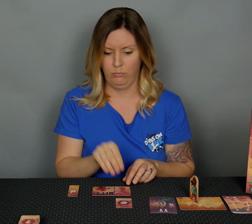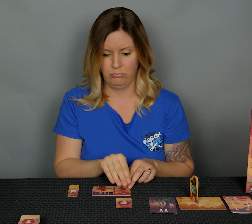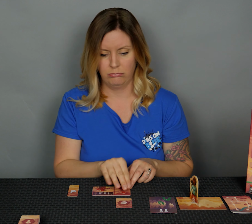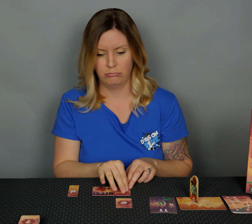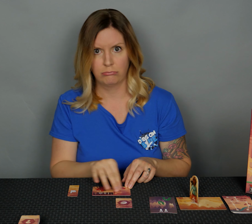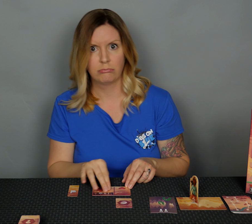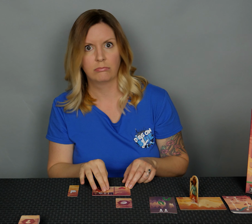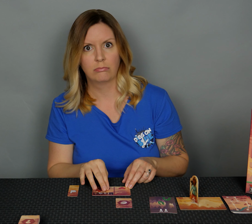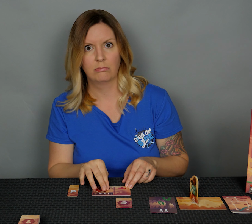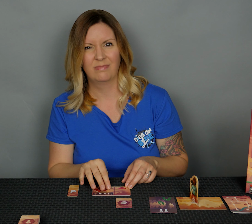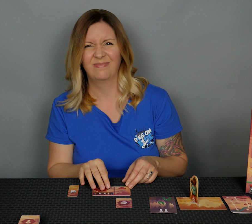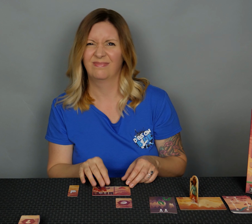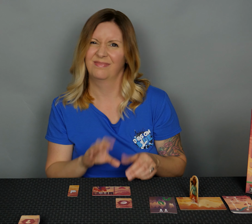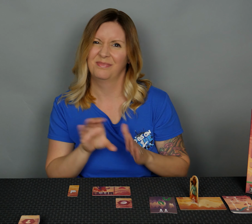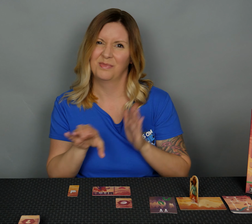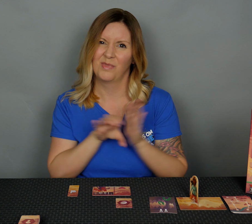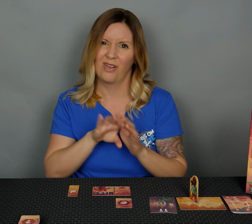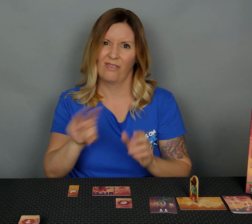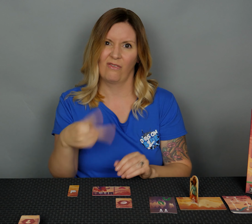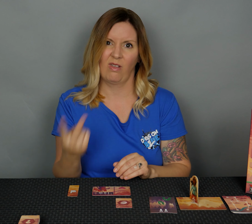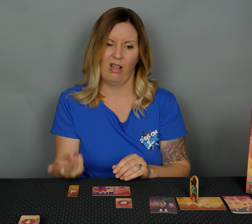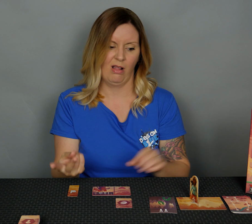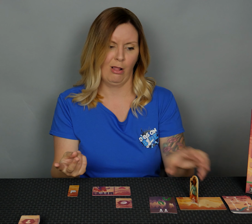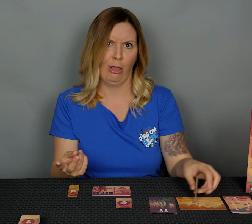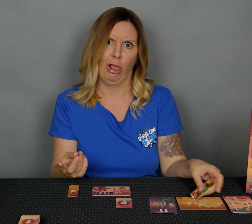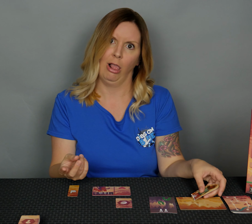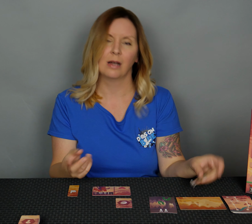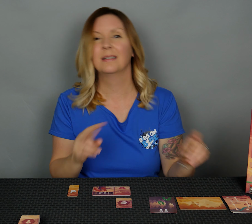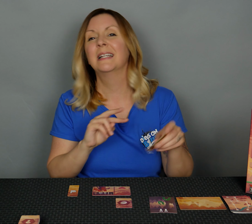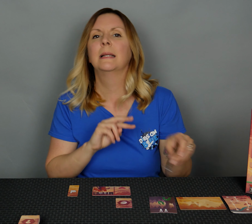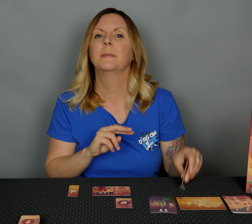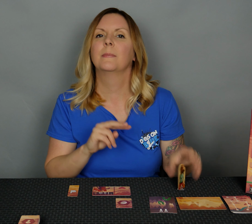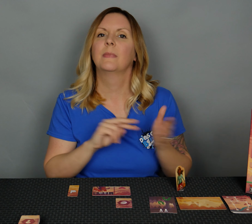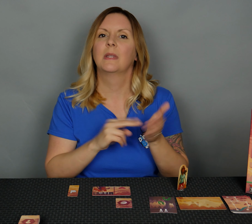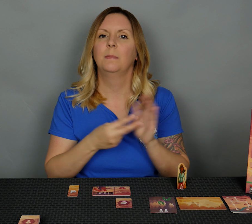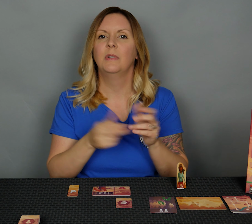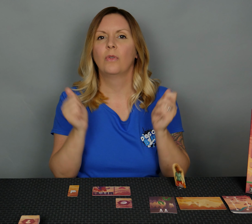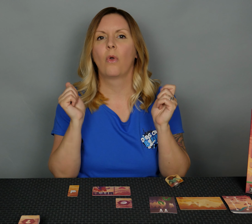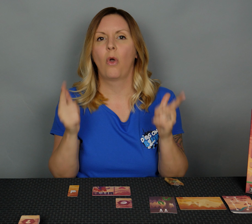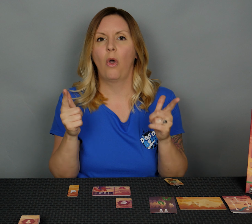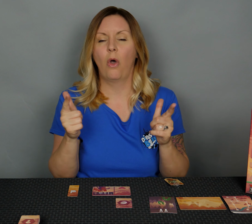If all of your hearts end up on the injured side, your character has “fallen.”